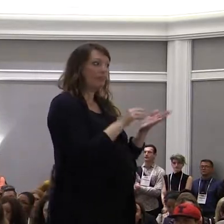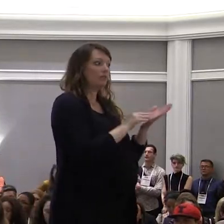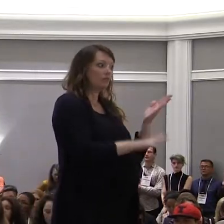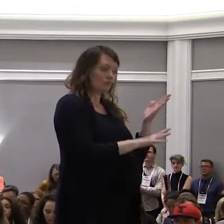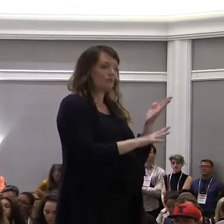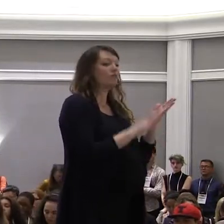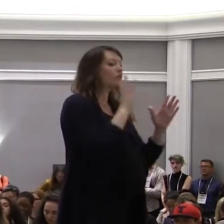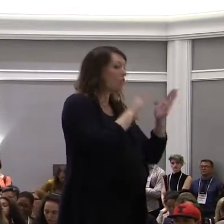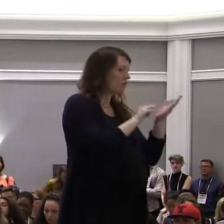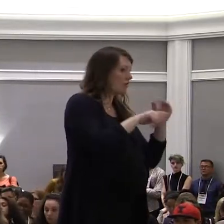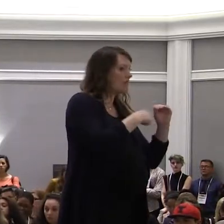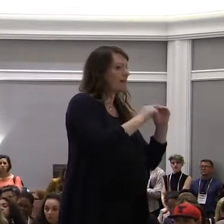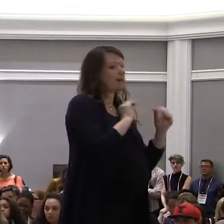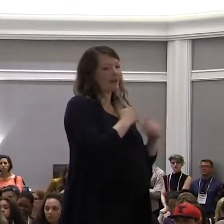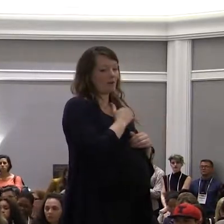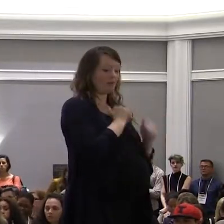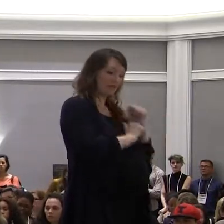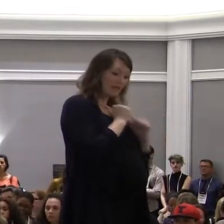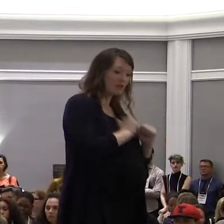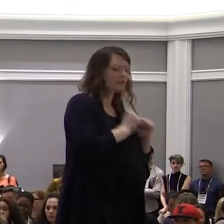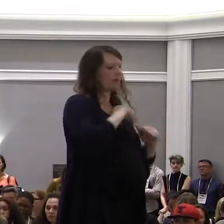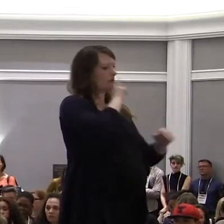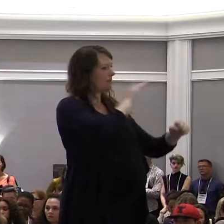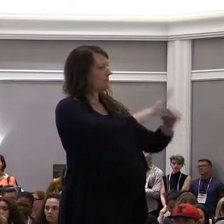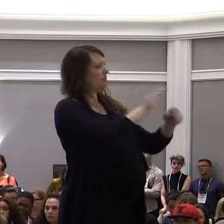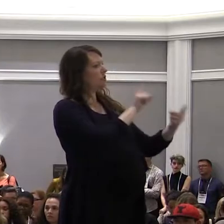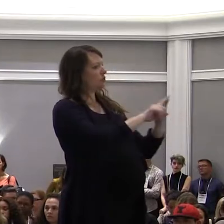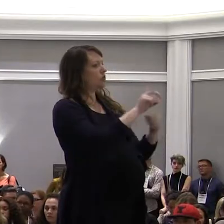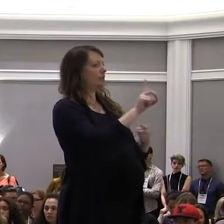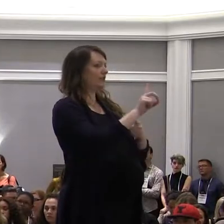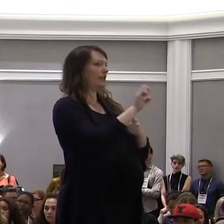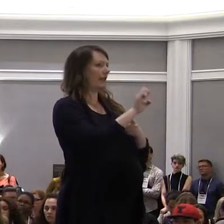and practice and commitment to Diversity, Equity and Inclusion. Thank you.